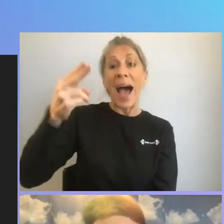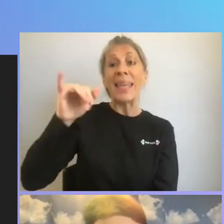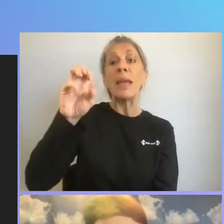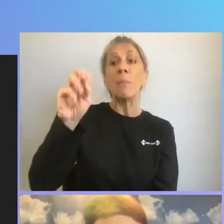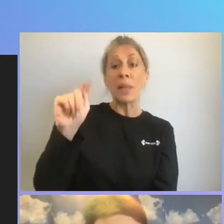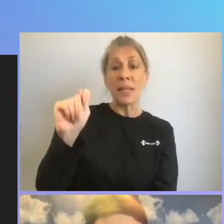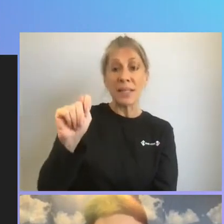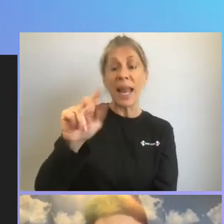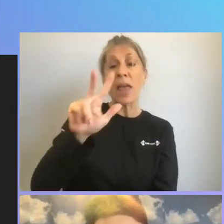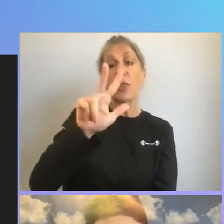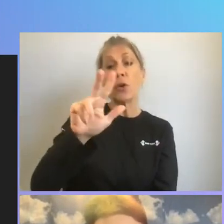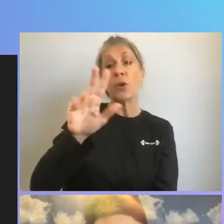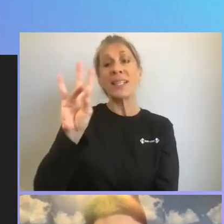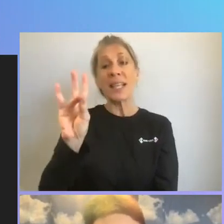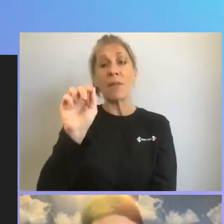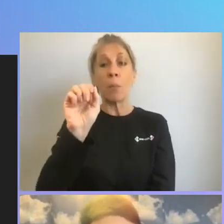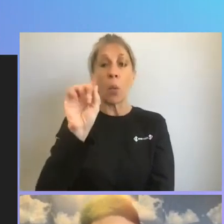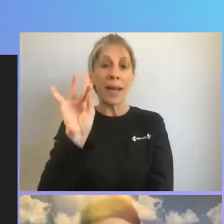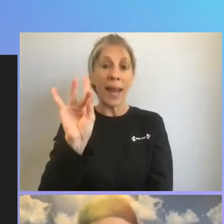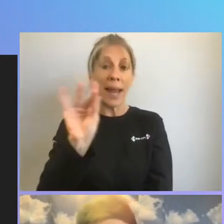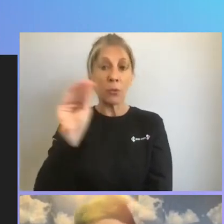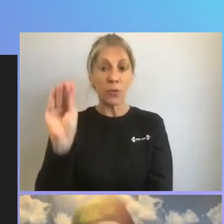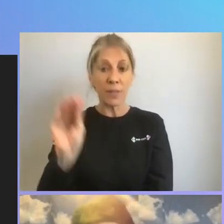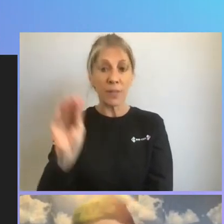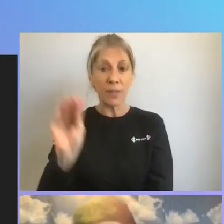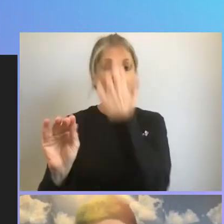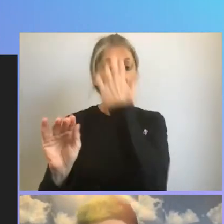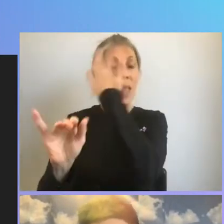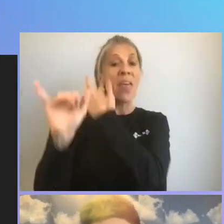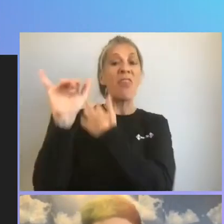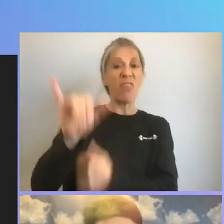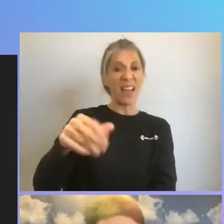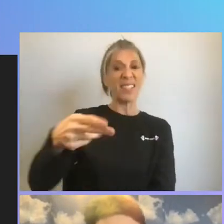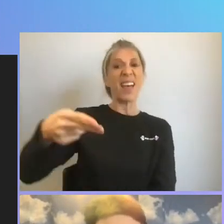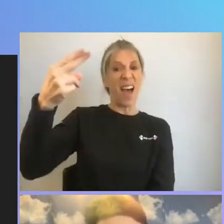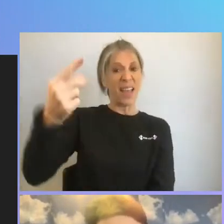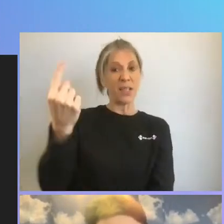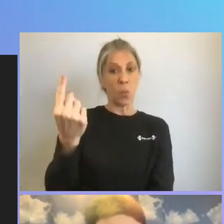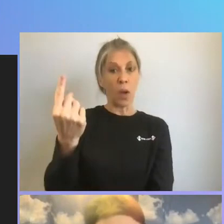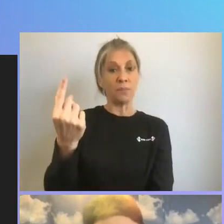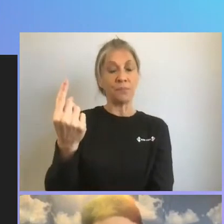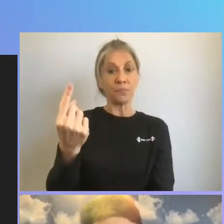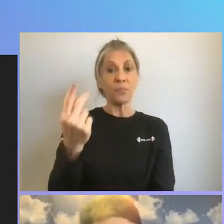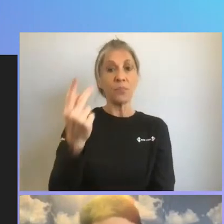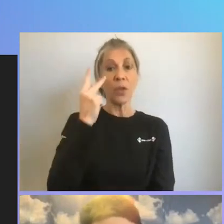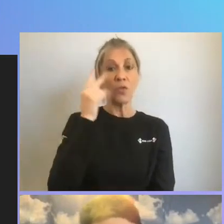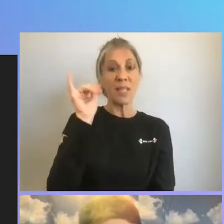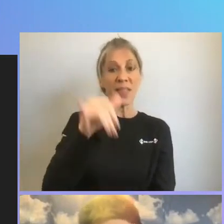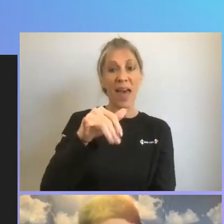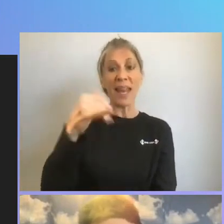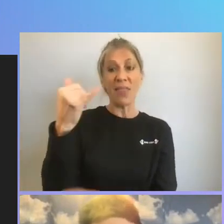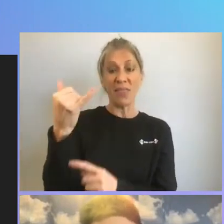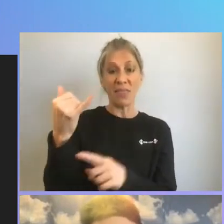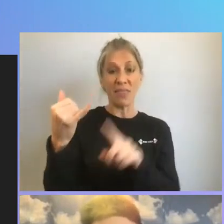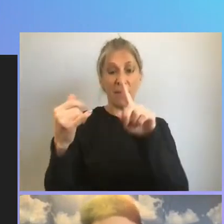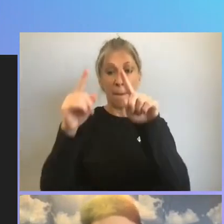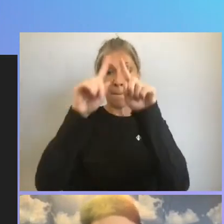37.8. And that's the highest one. And we see that here in the